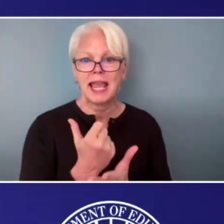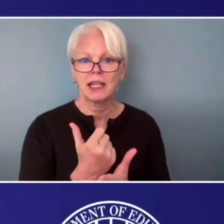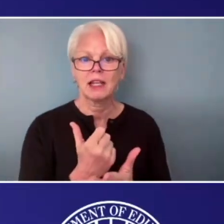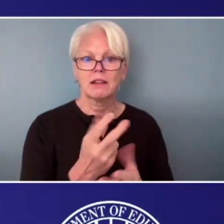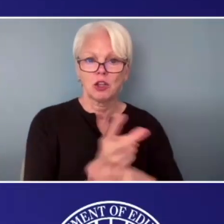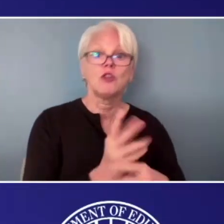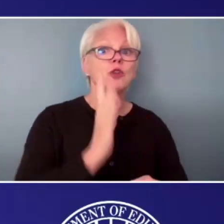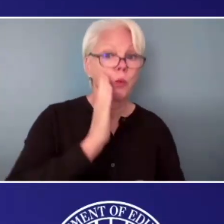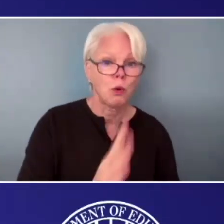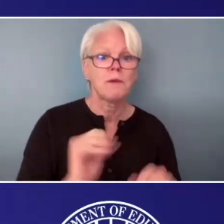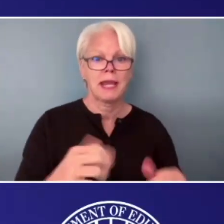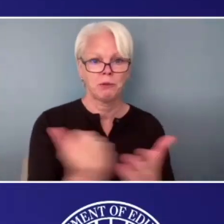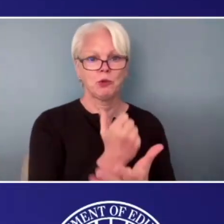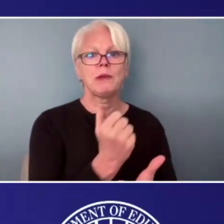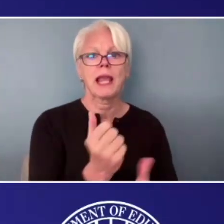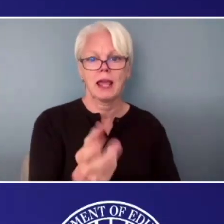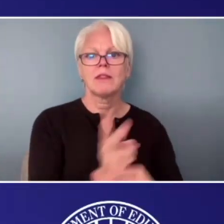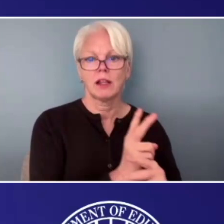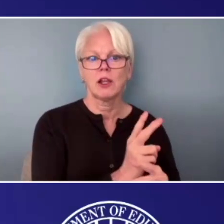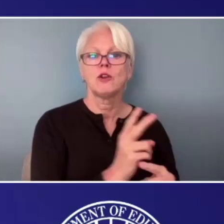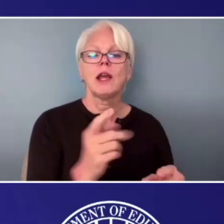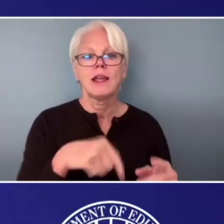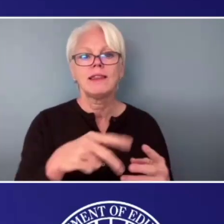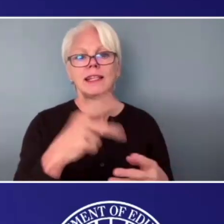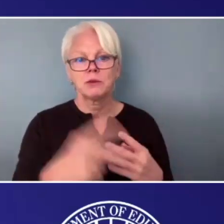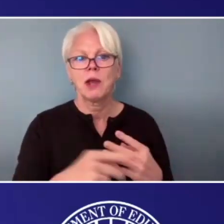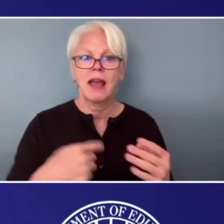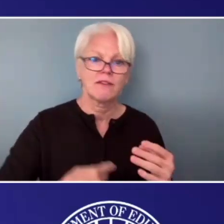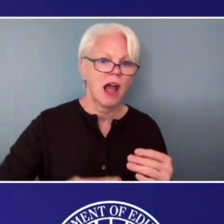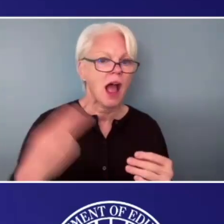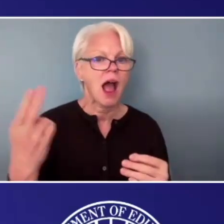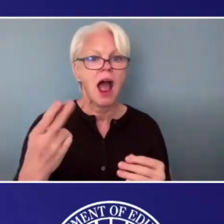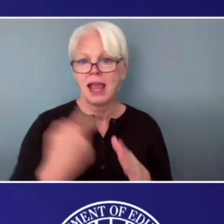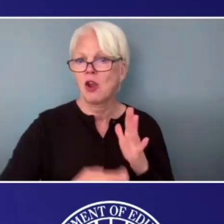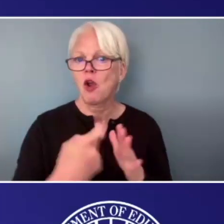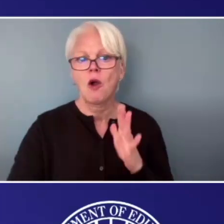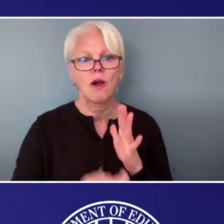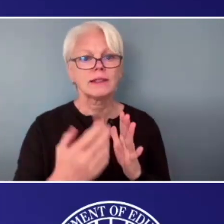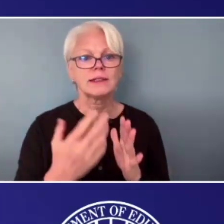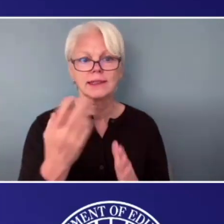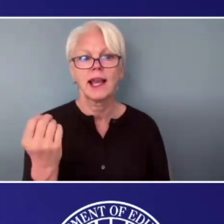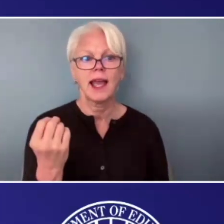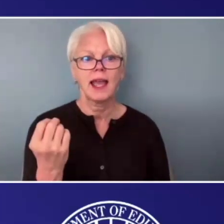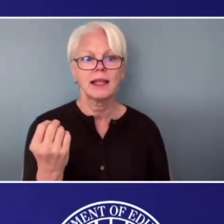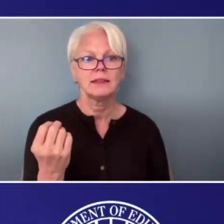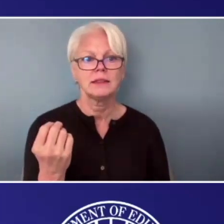these programs have very high costs and are